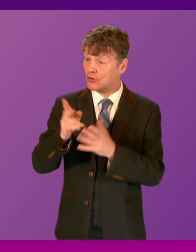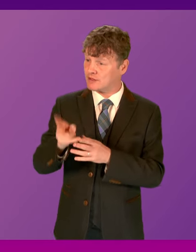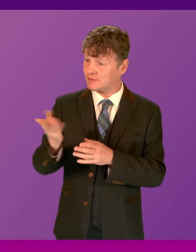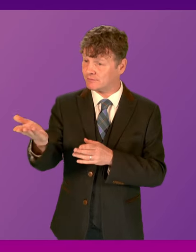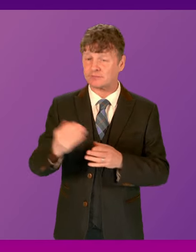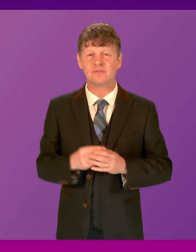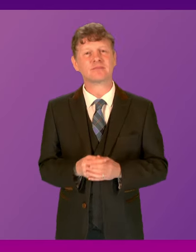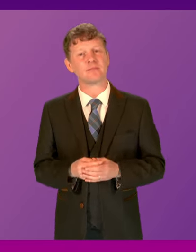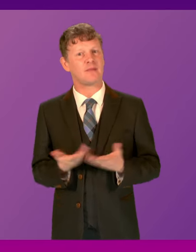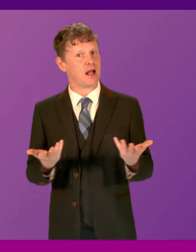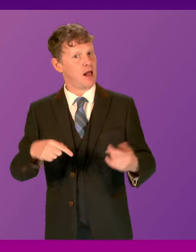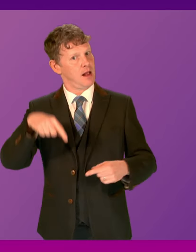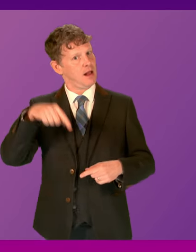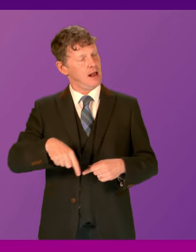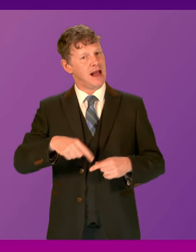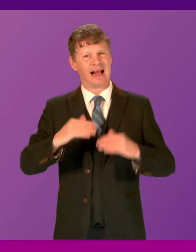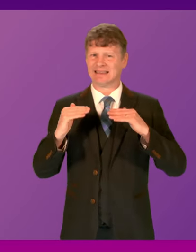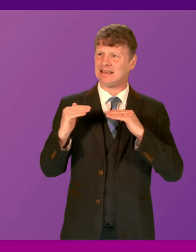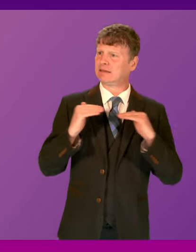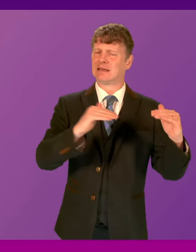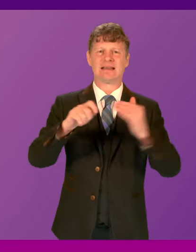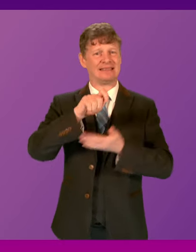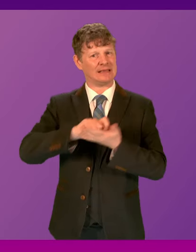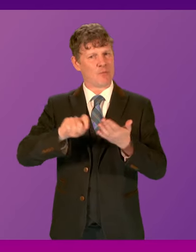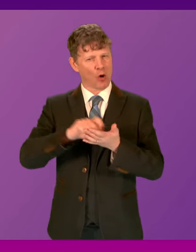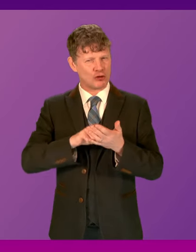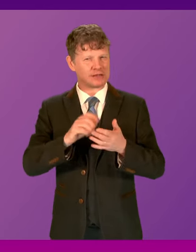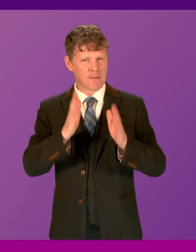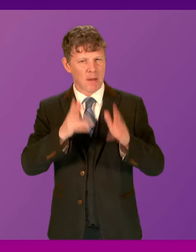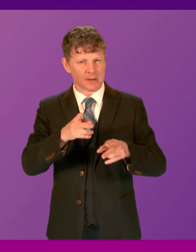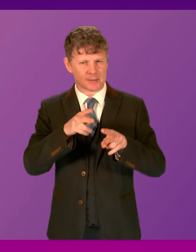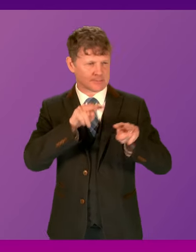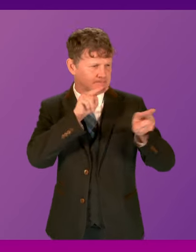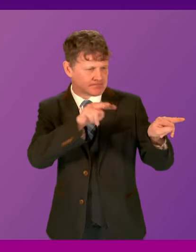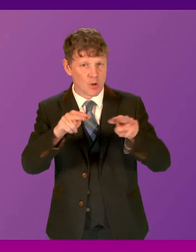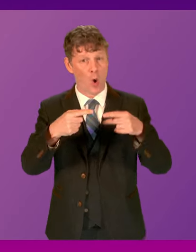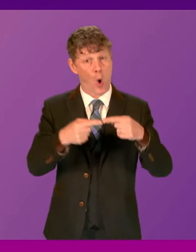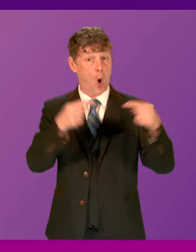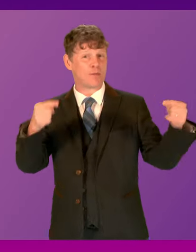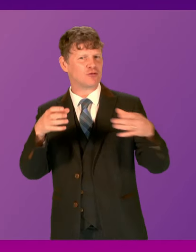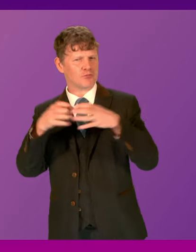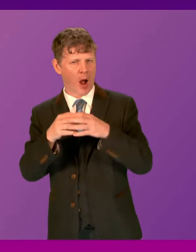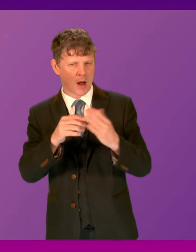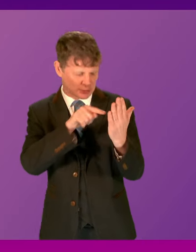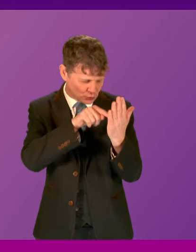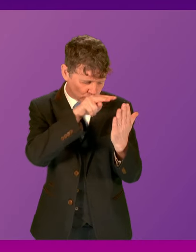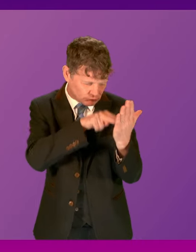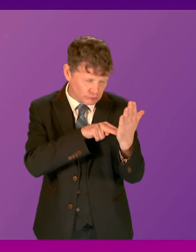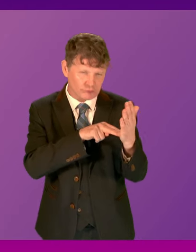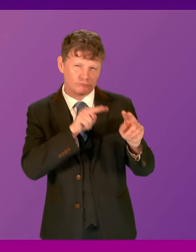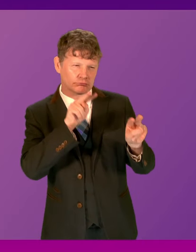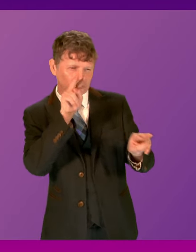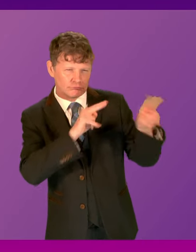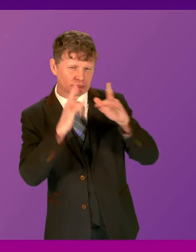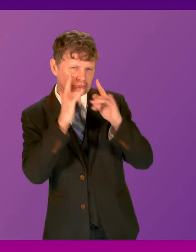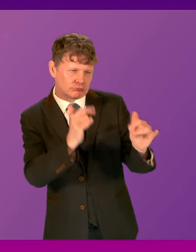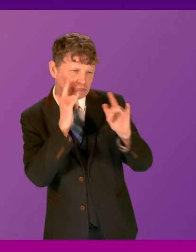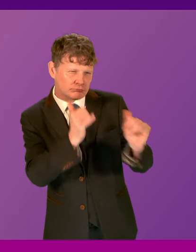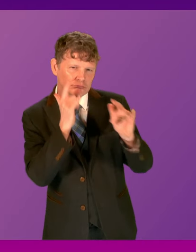In a democracy, we have scrutiny. We have Opposition parties to look at legislation that is brought forward. There have been, and there continue to be,